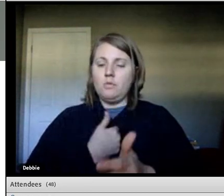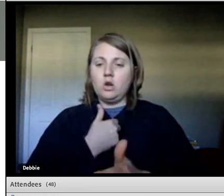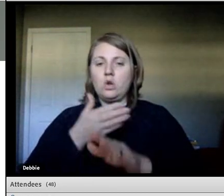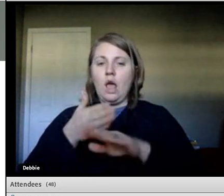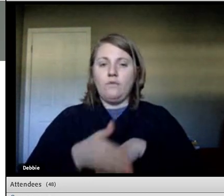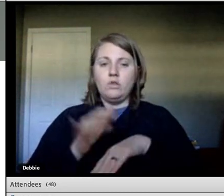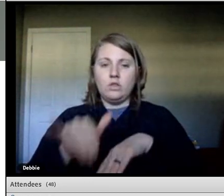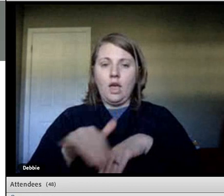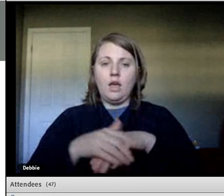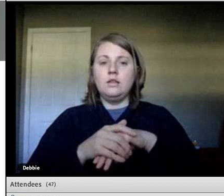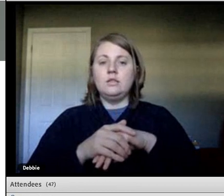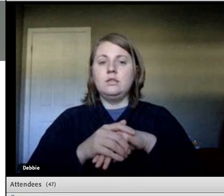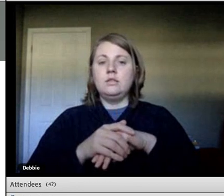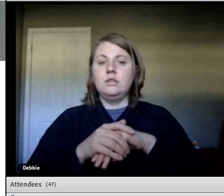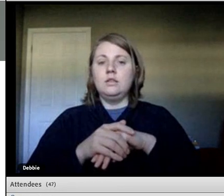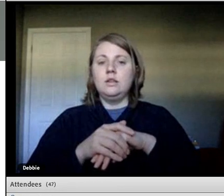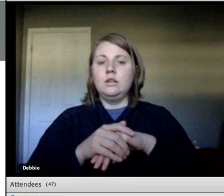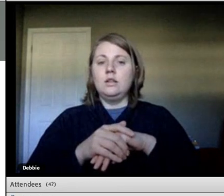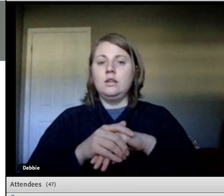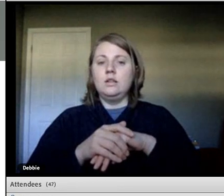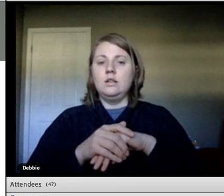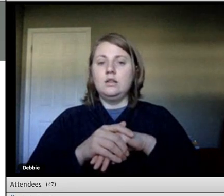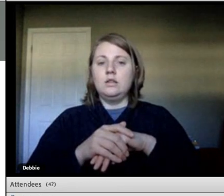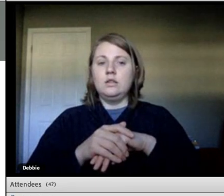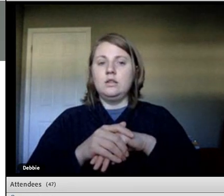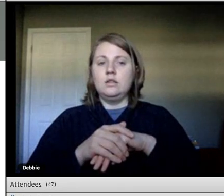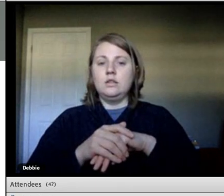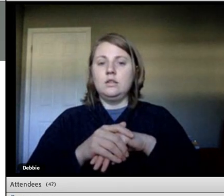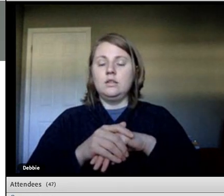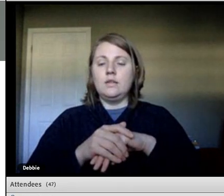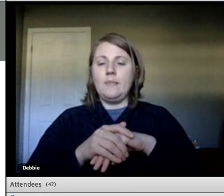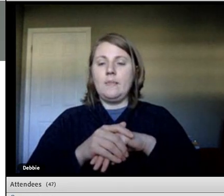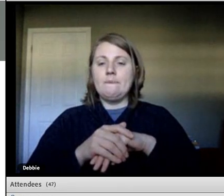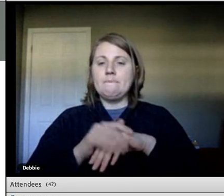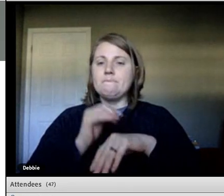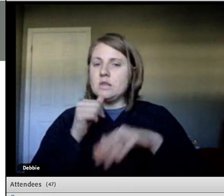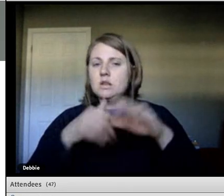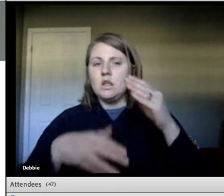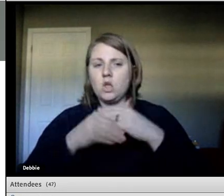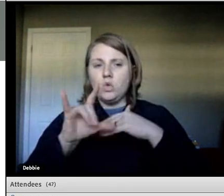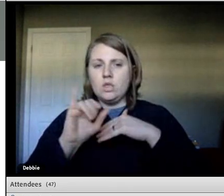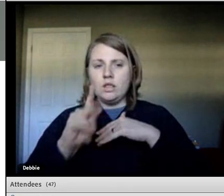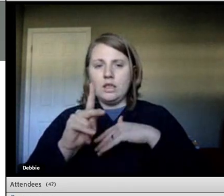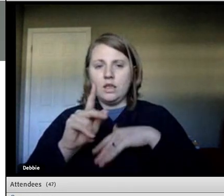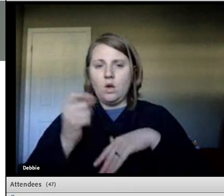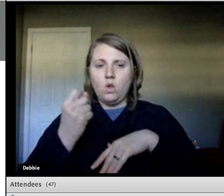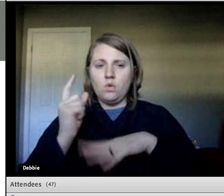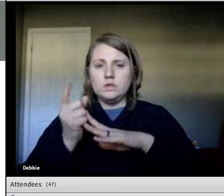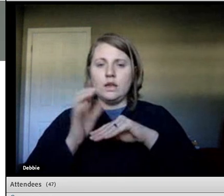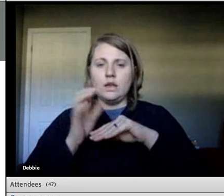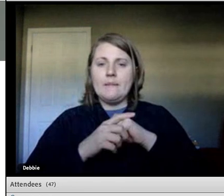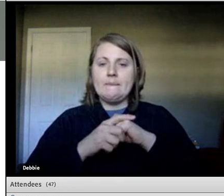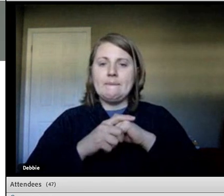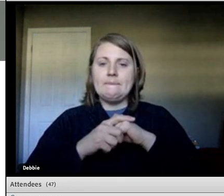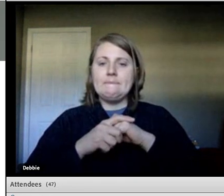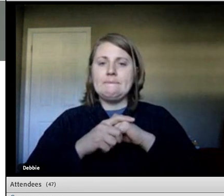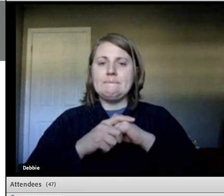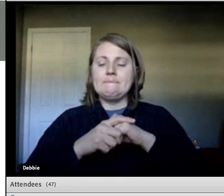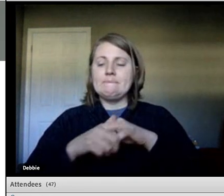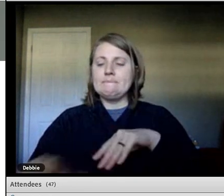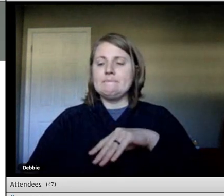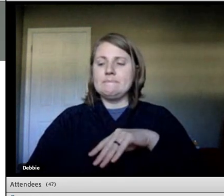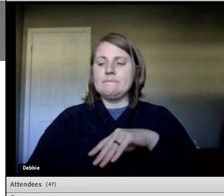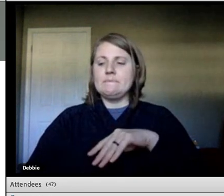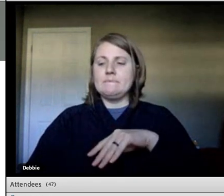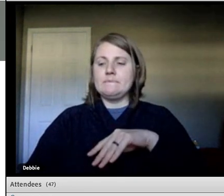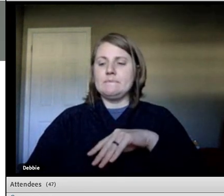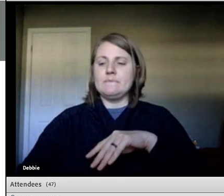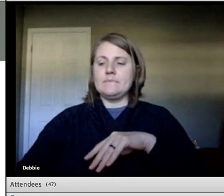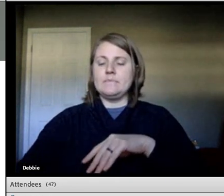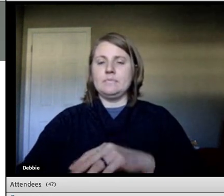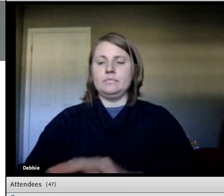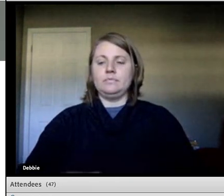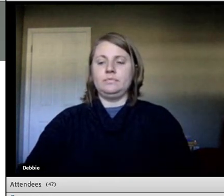I'm going to get the link for you really quickly.